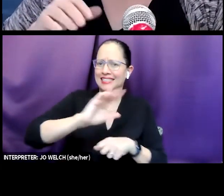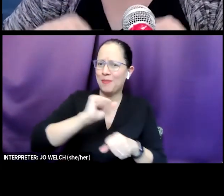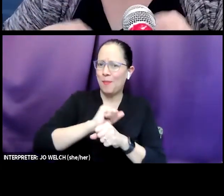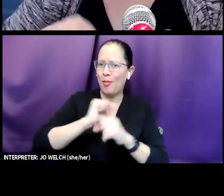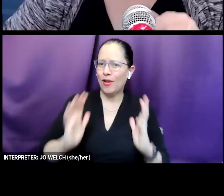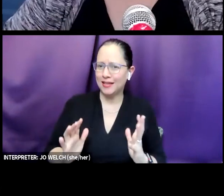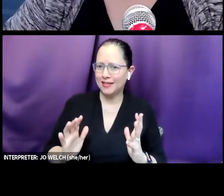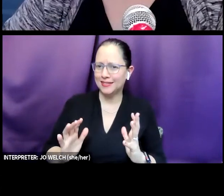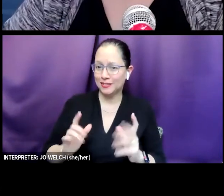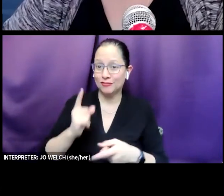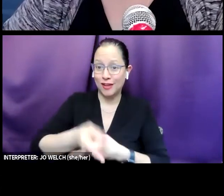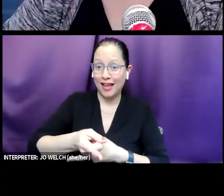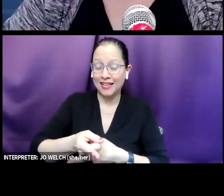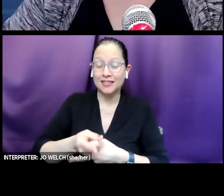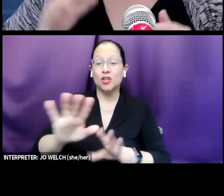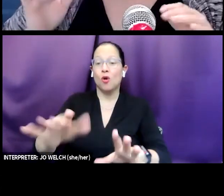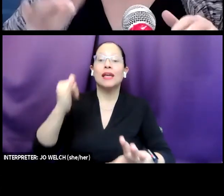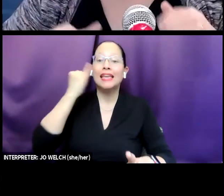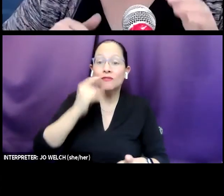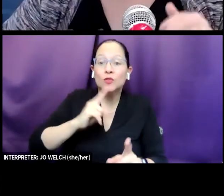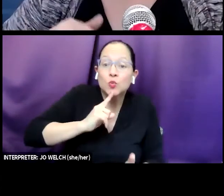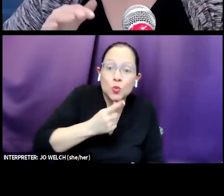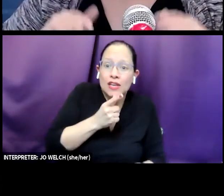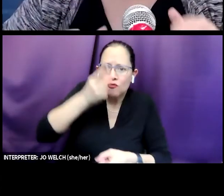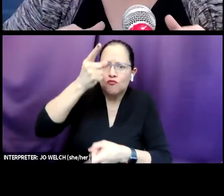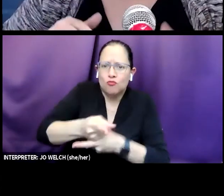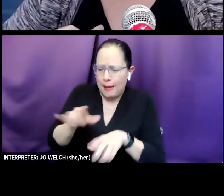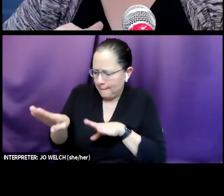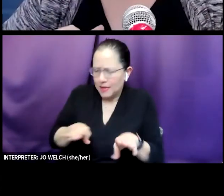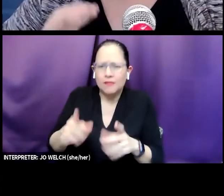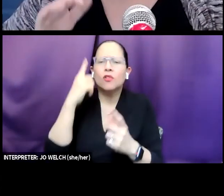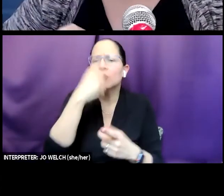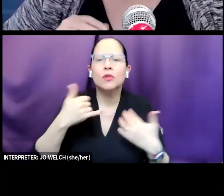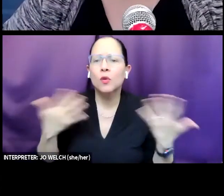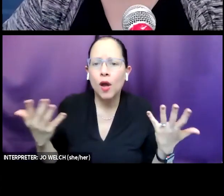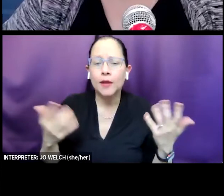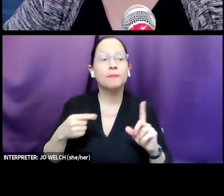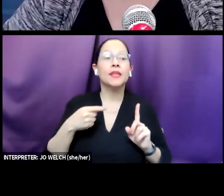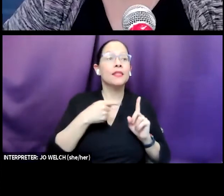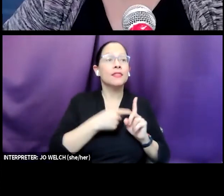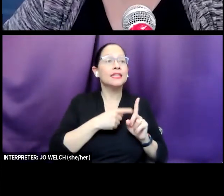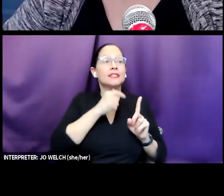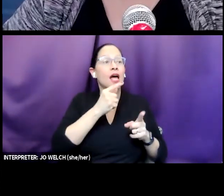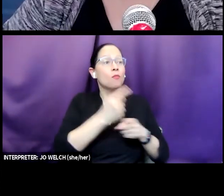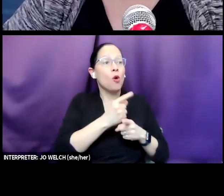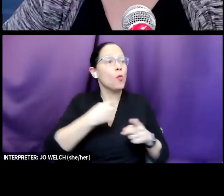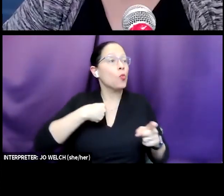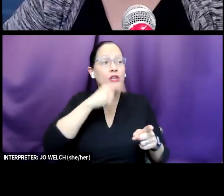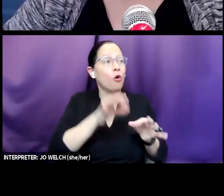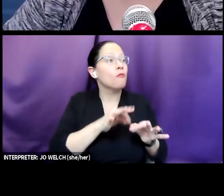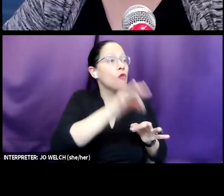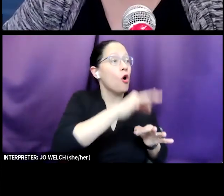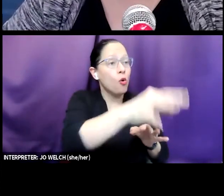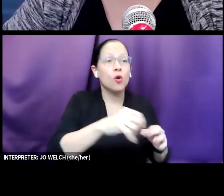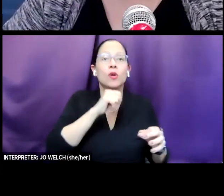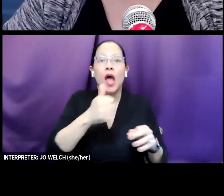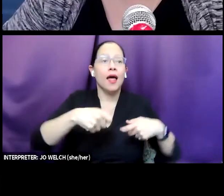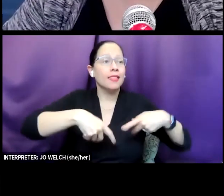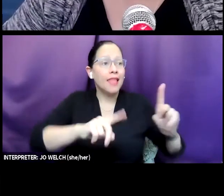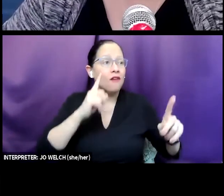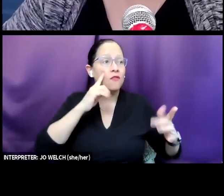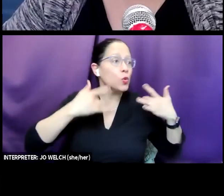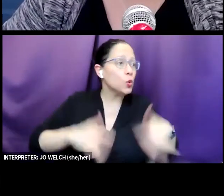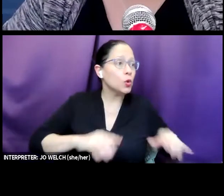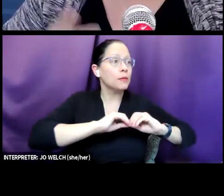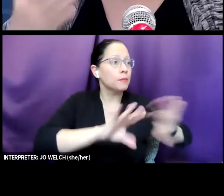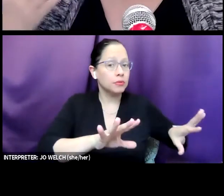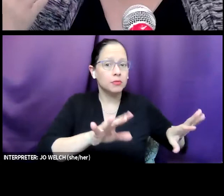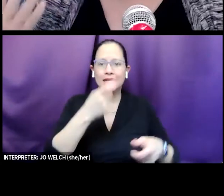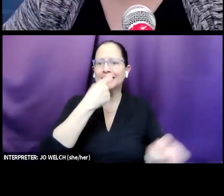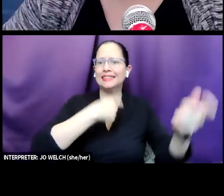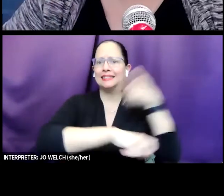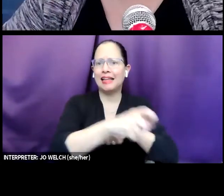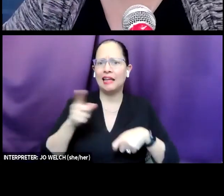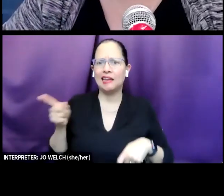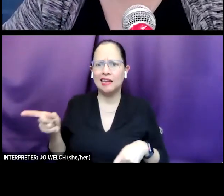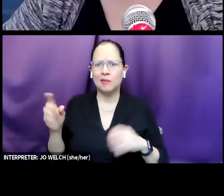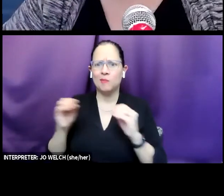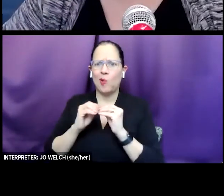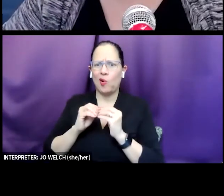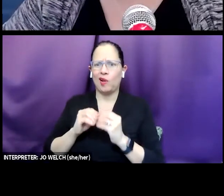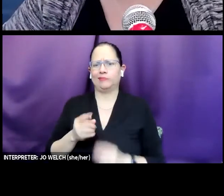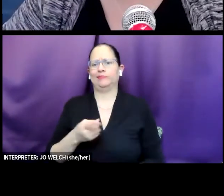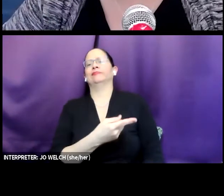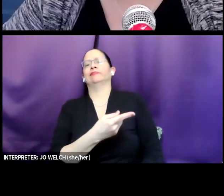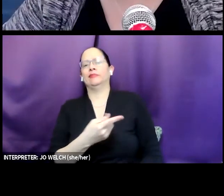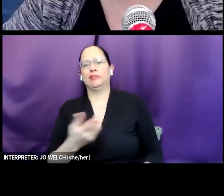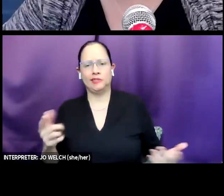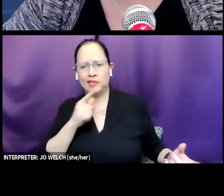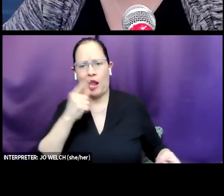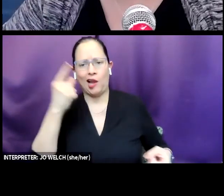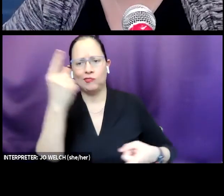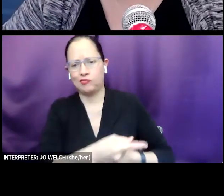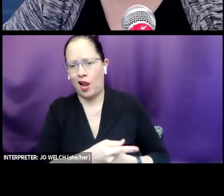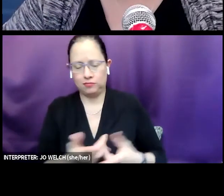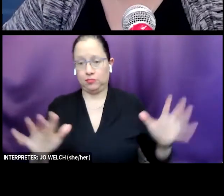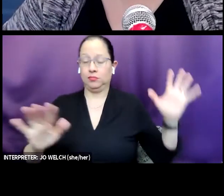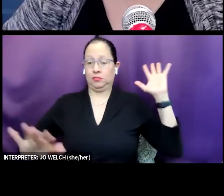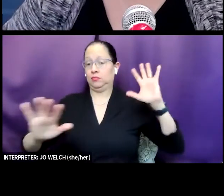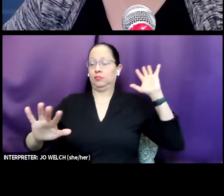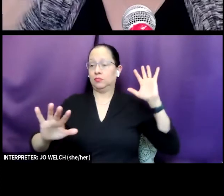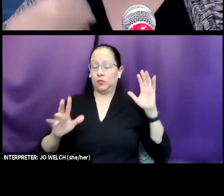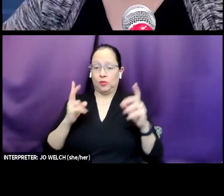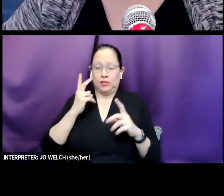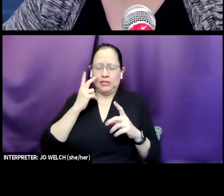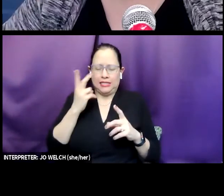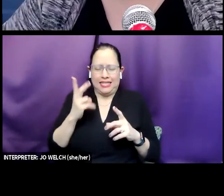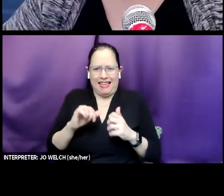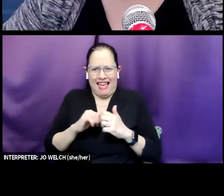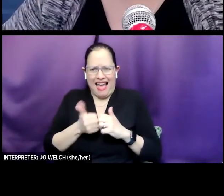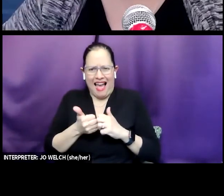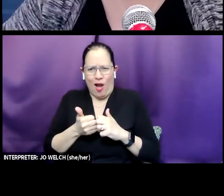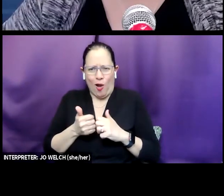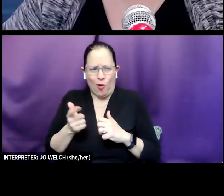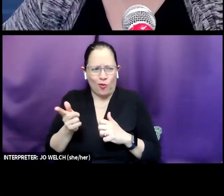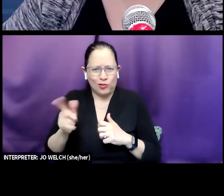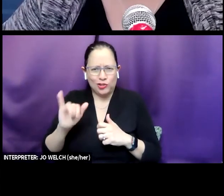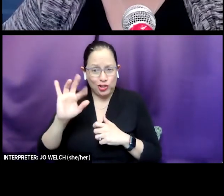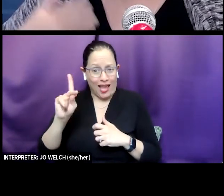materials or, you know, there are images here that are non consensual nudity like we're not going to play party to that. But instead, what we got was especially jack later in a congressional hearing really trying to walk it back saying we should have